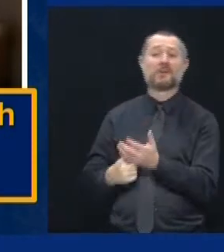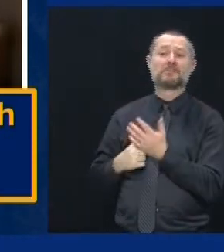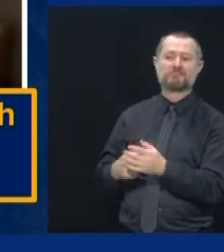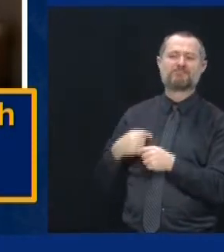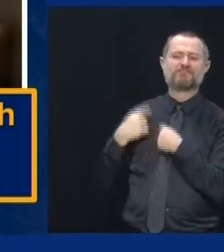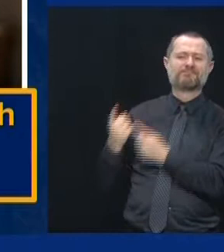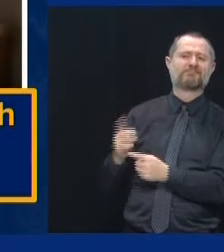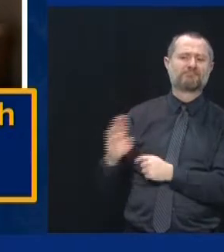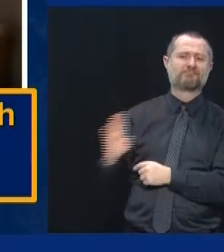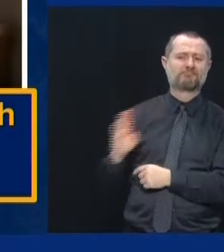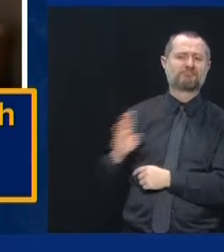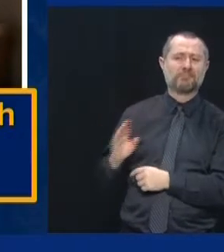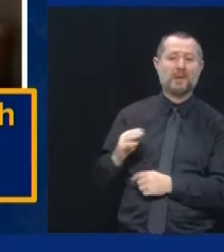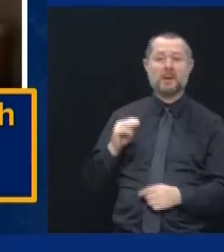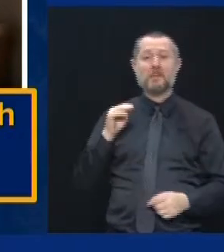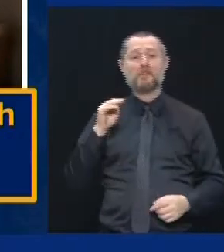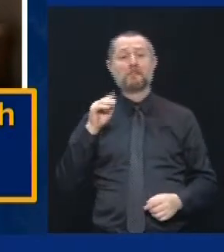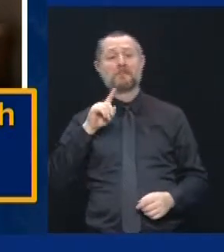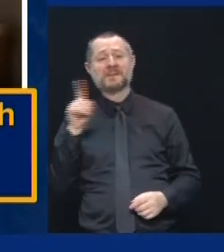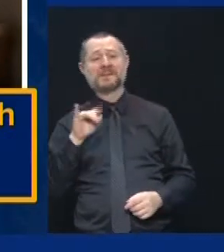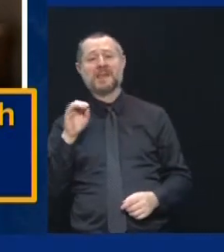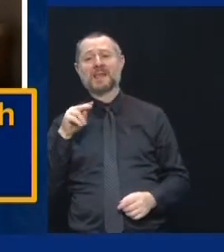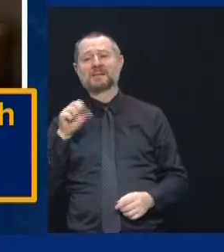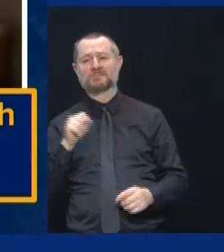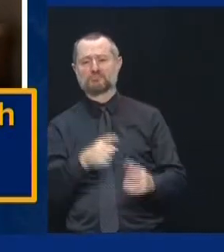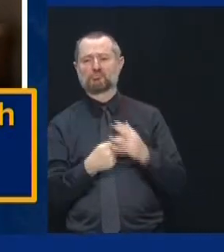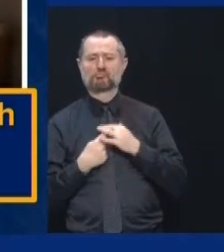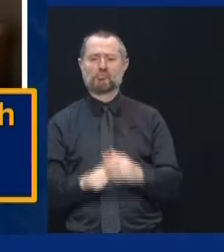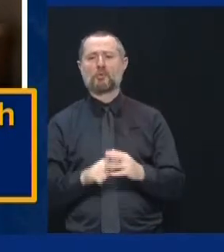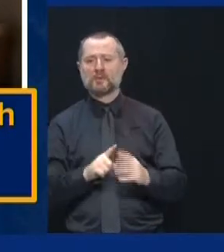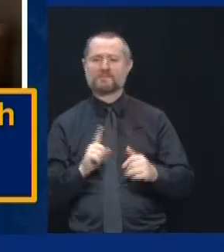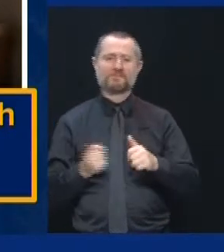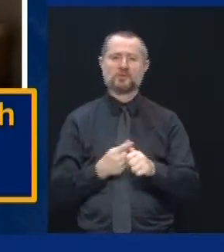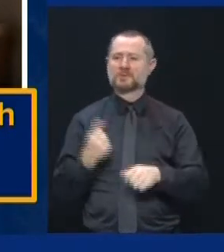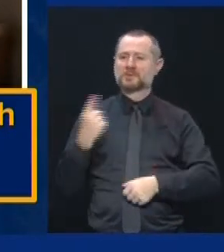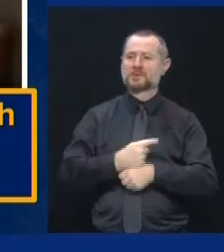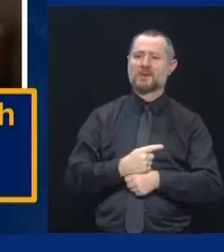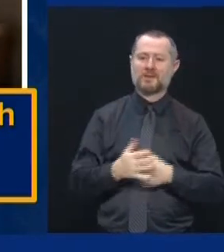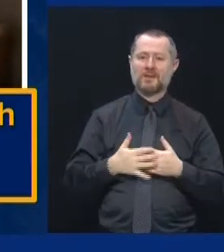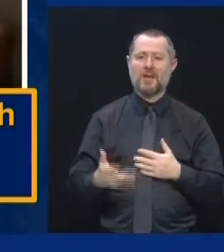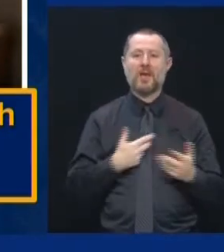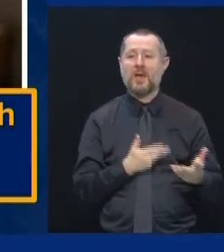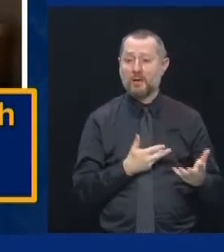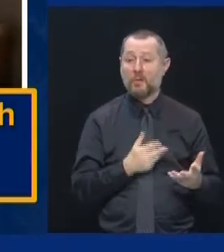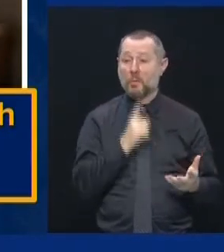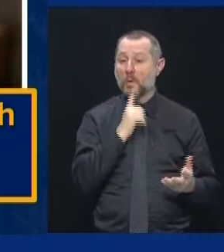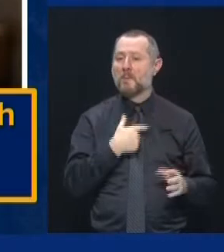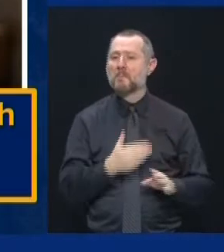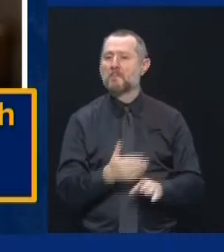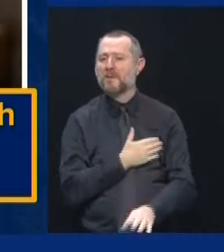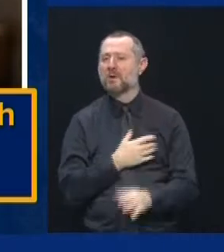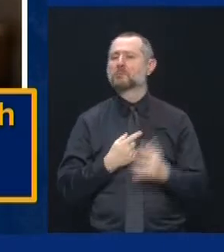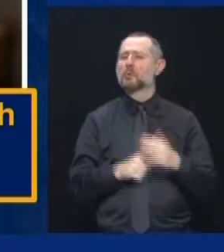WITH THE GOVERNORS VERY CLOSELY. AGAIN, WE HAD THIS CONVERSATION